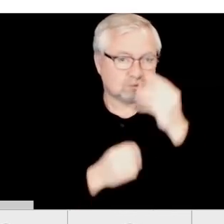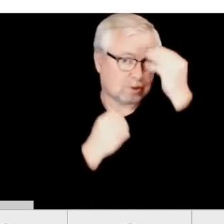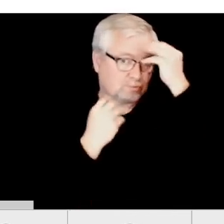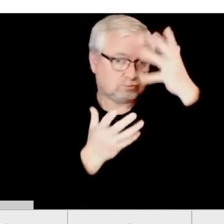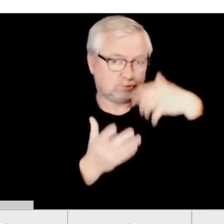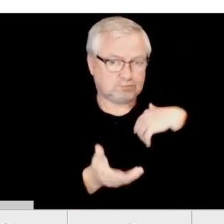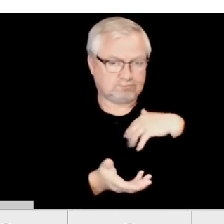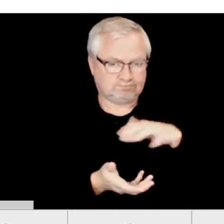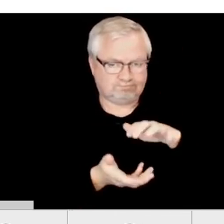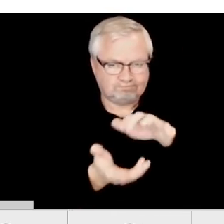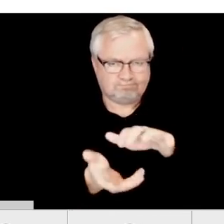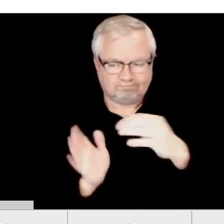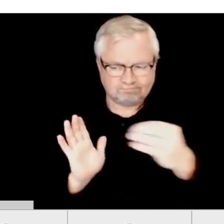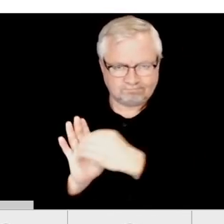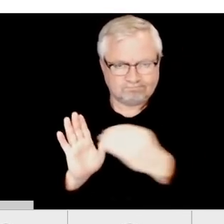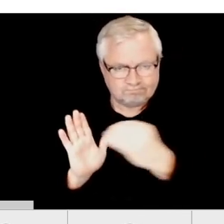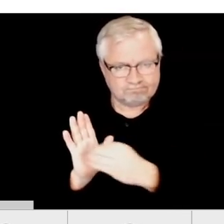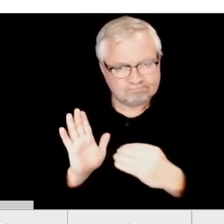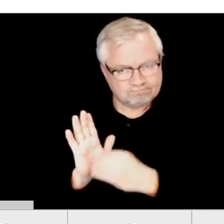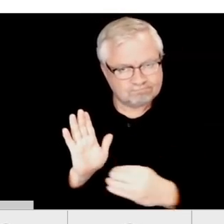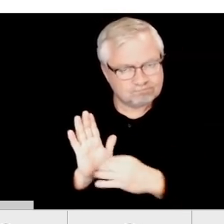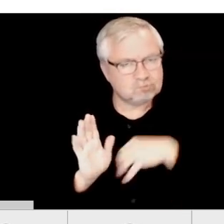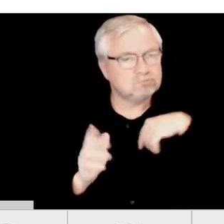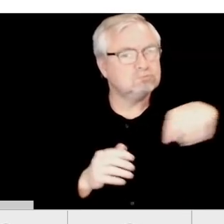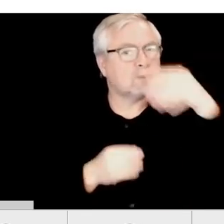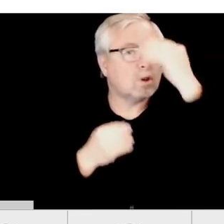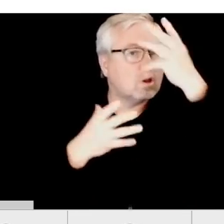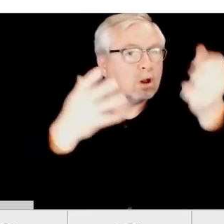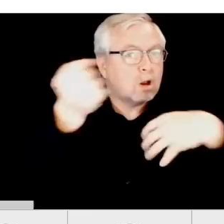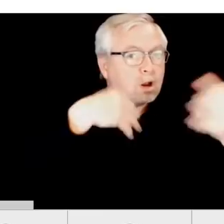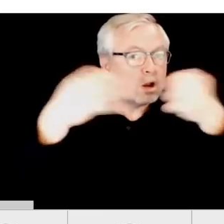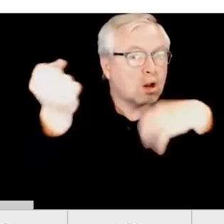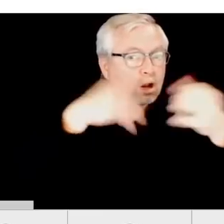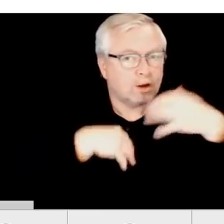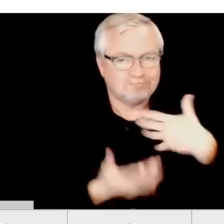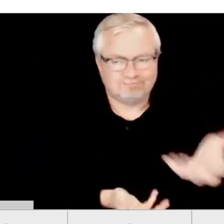And if that changes, the inputs have to change, and sometimes as we've done in